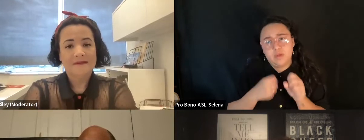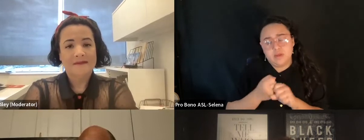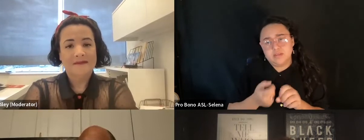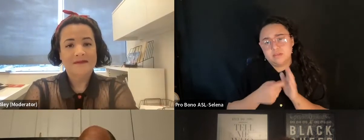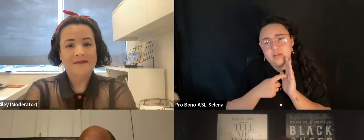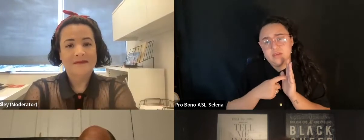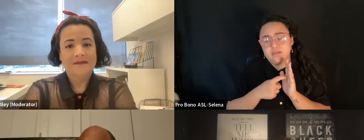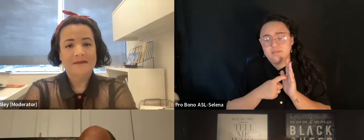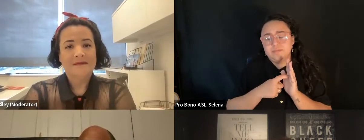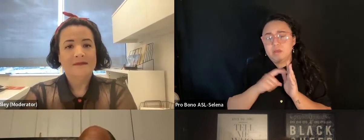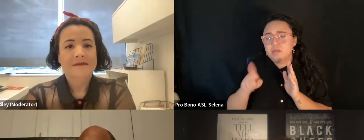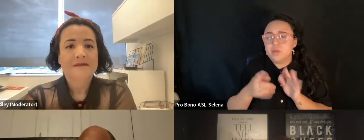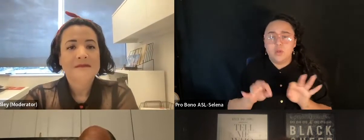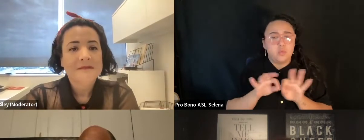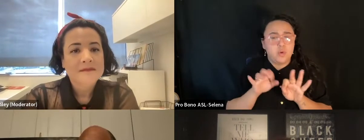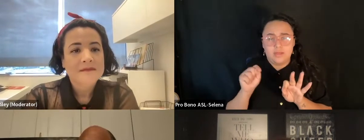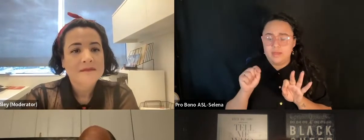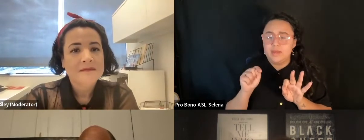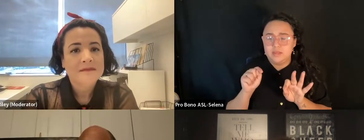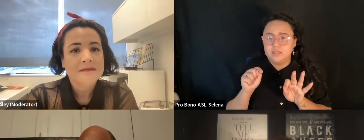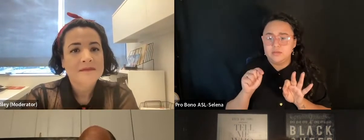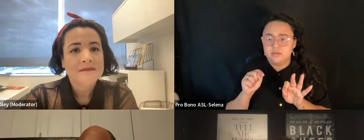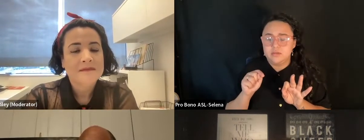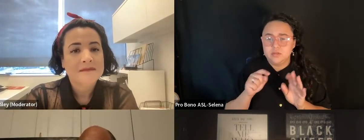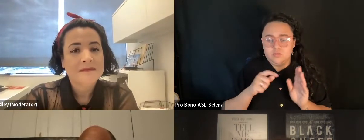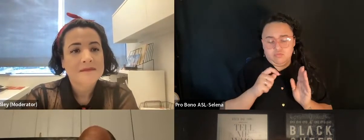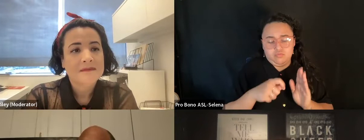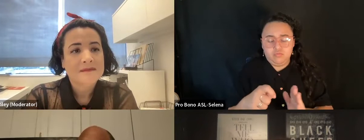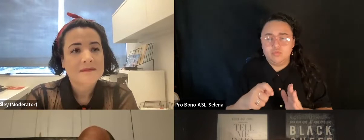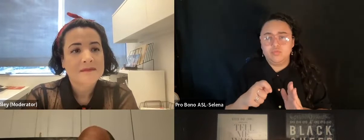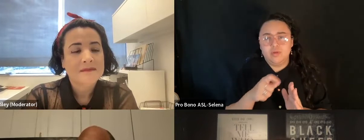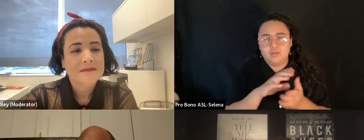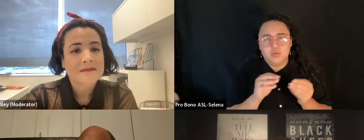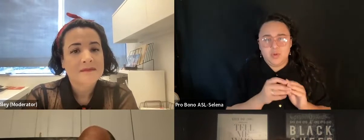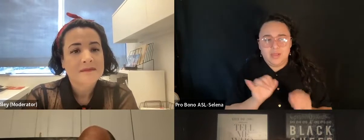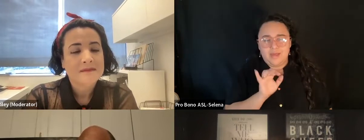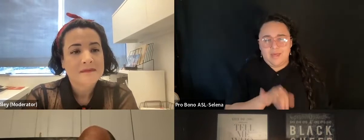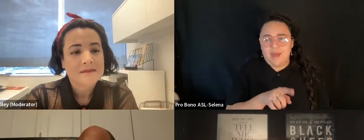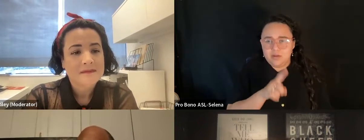opinions of and watched very documentaries about if we have something new to offer to the